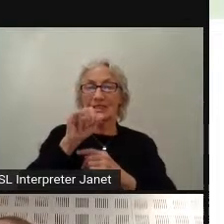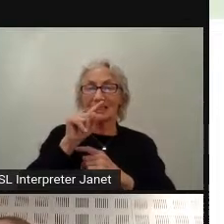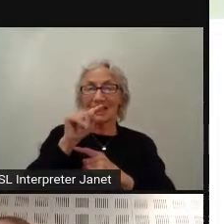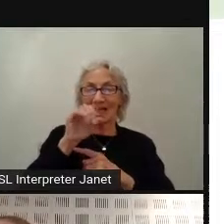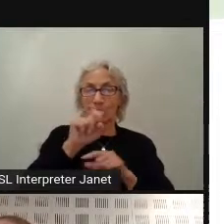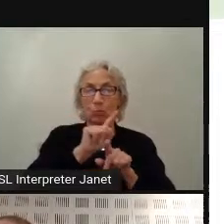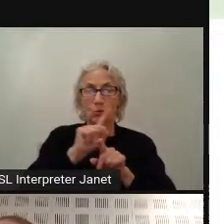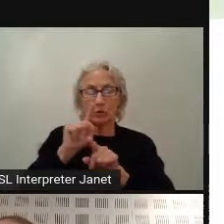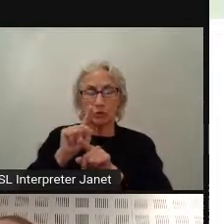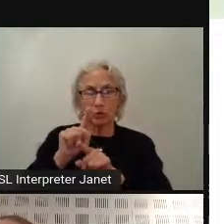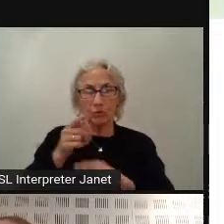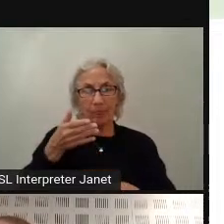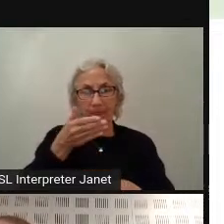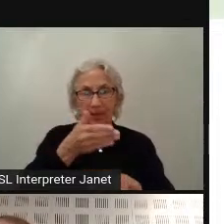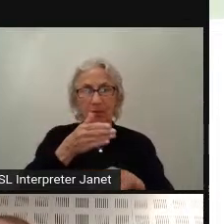On another site on the same server.